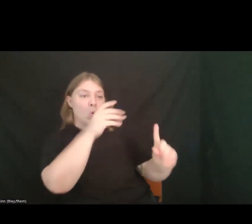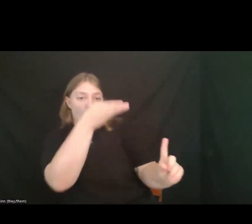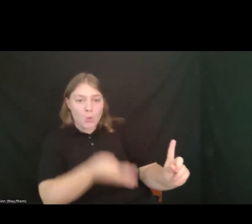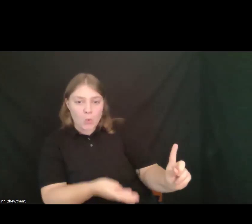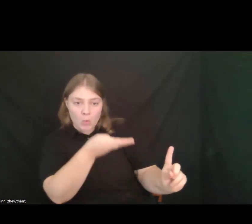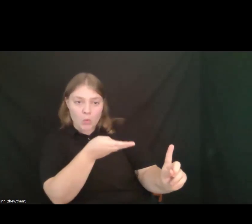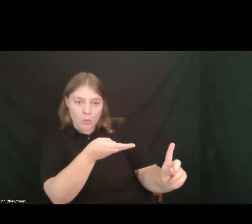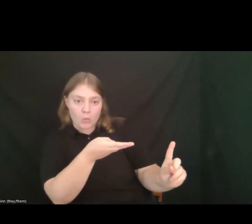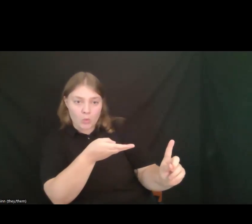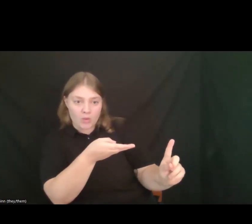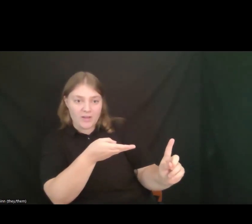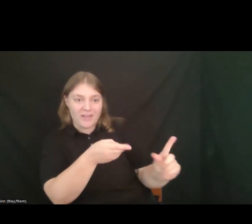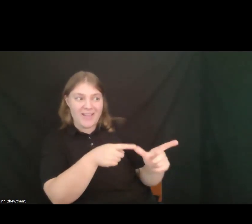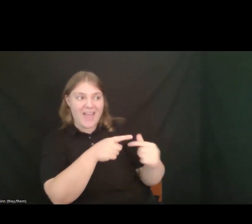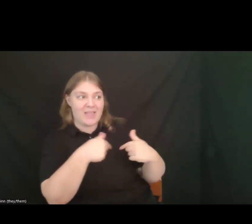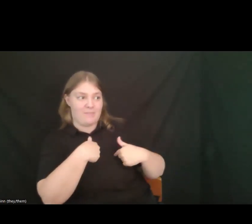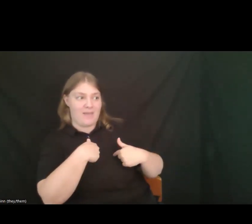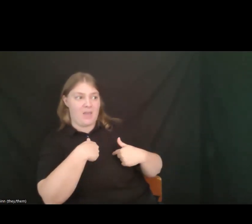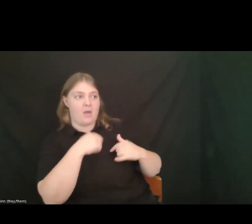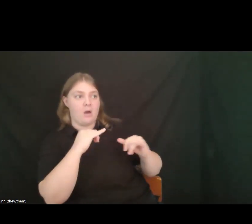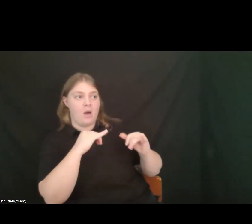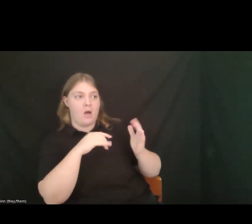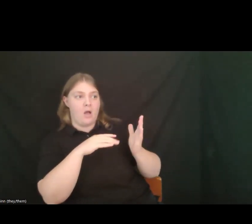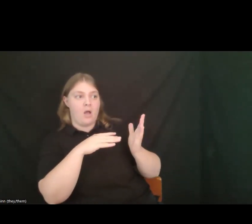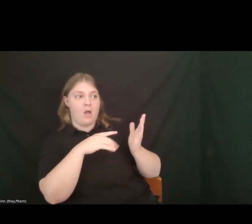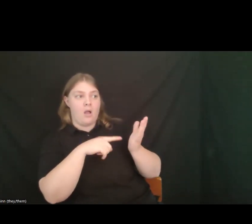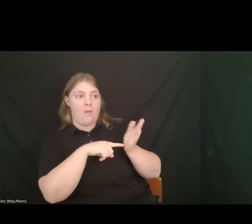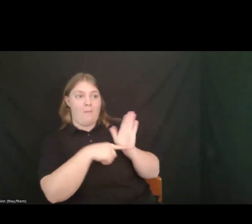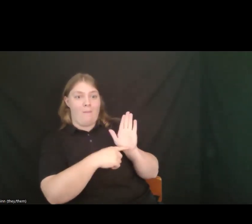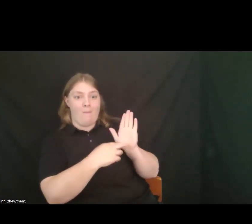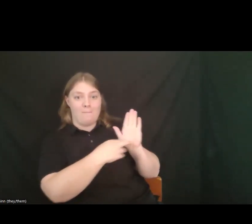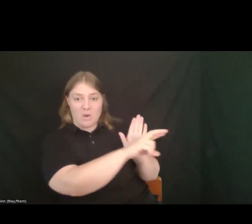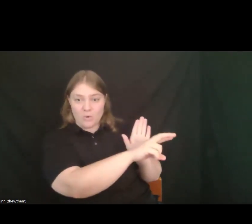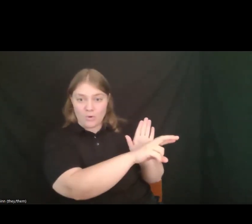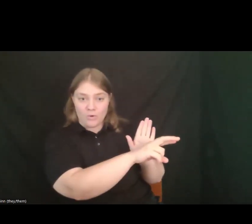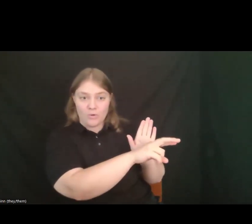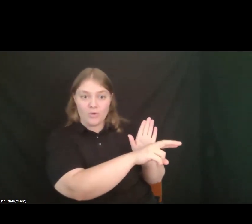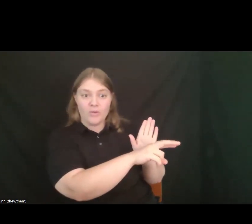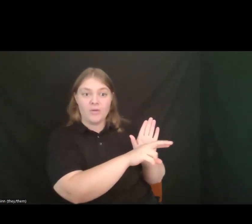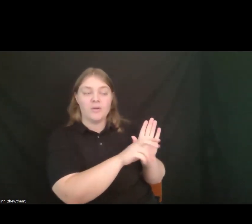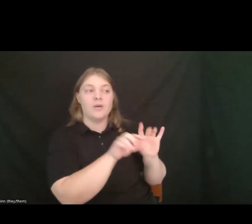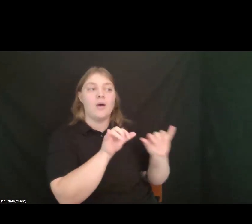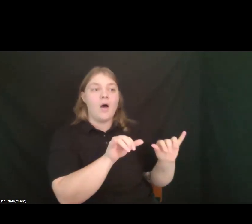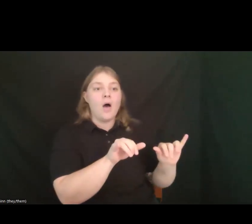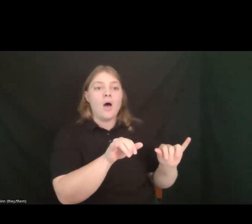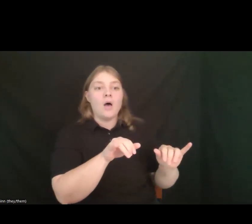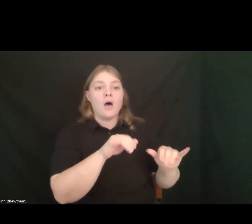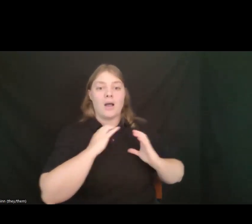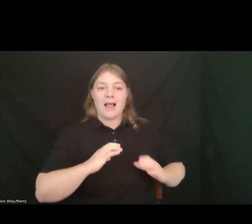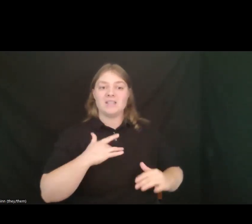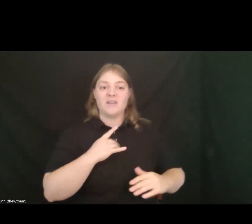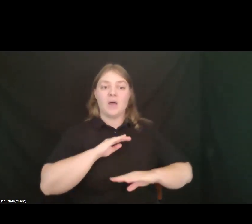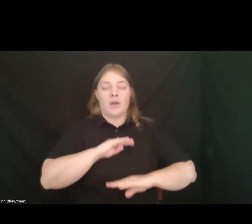me to be able to mirror that back and they do find safety in that knowing that they're heard they're